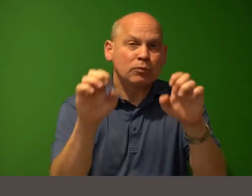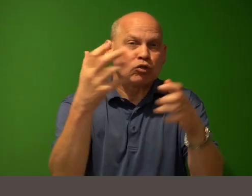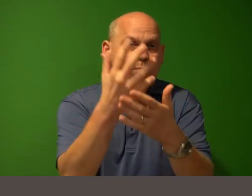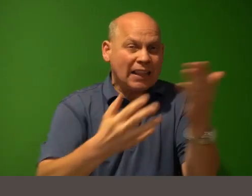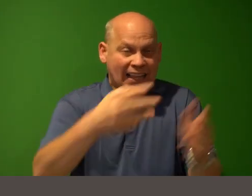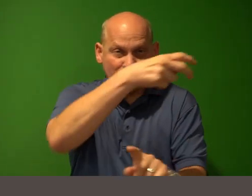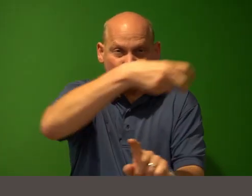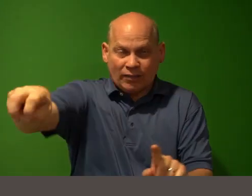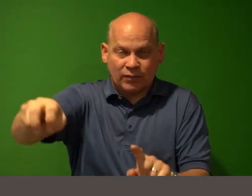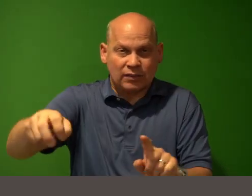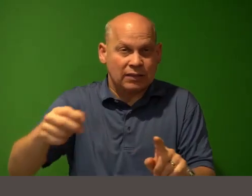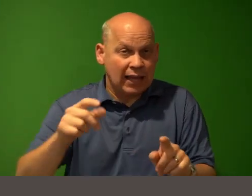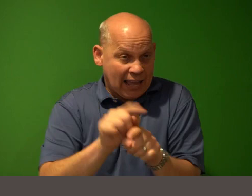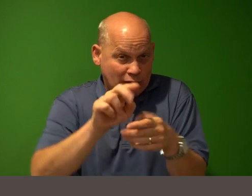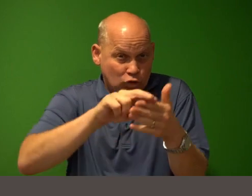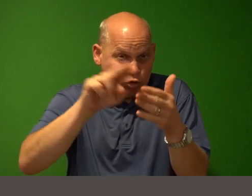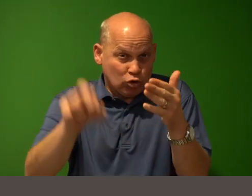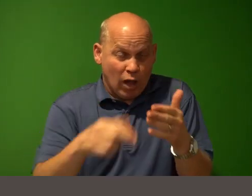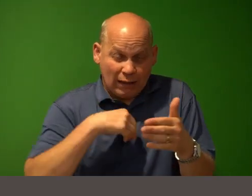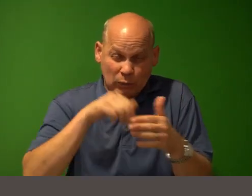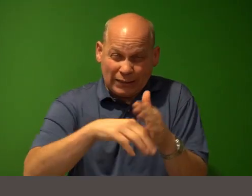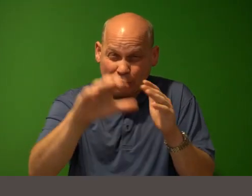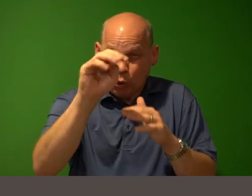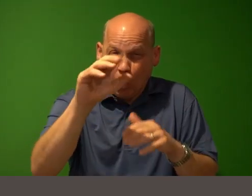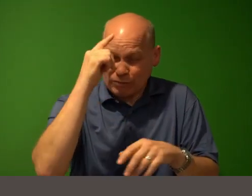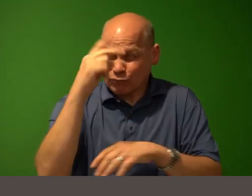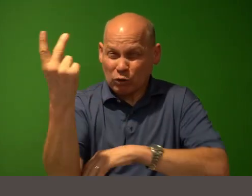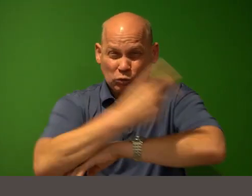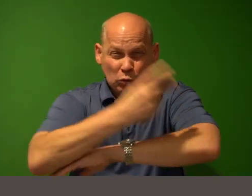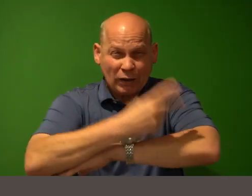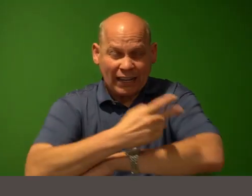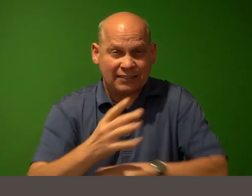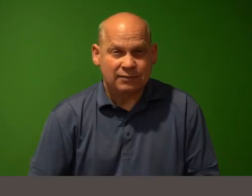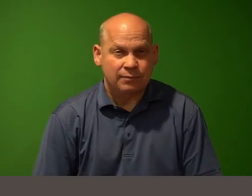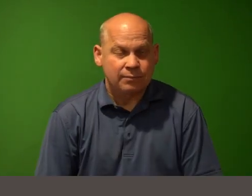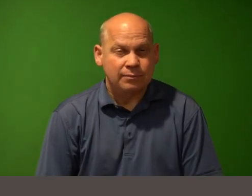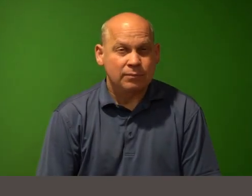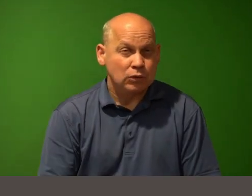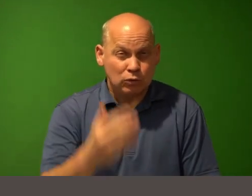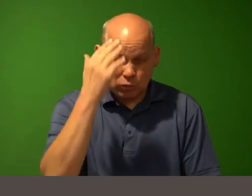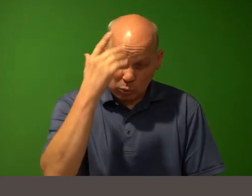As a result, I was in a coma for two days. Do you know what I learned and what I realized